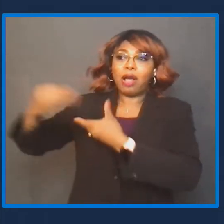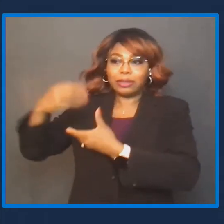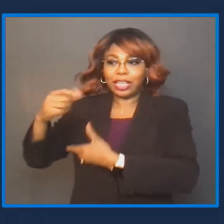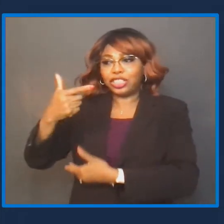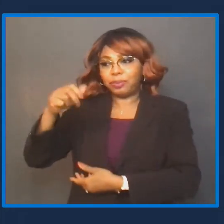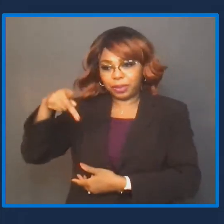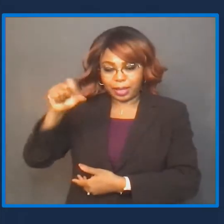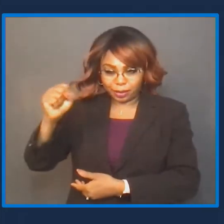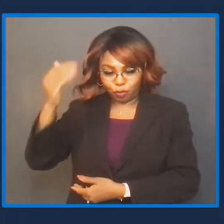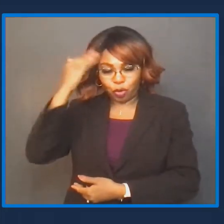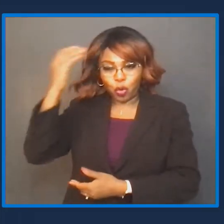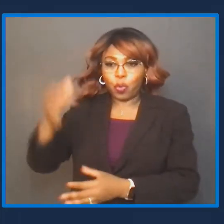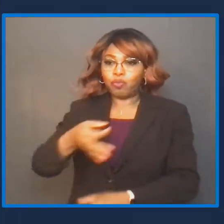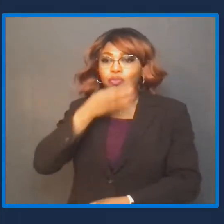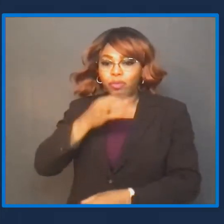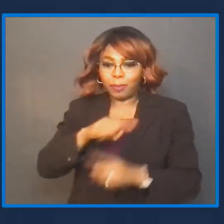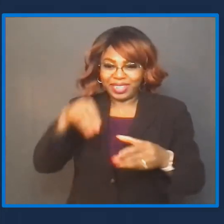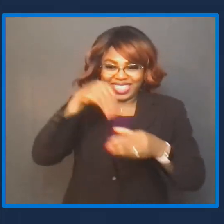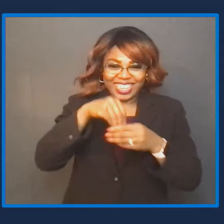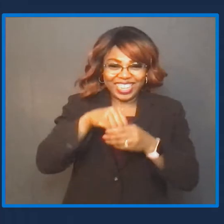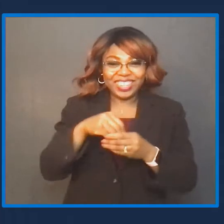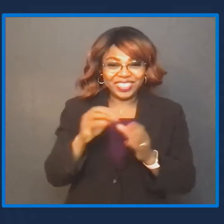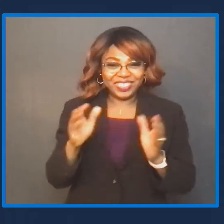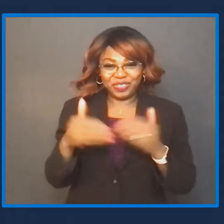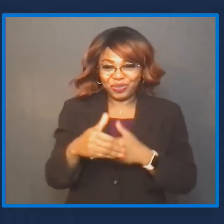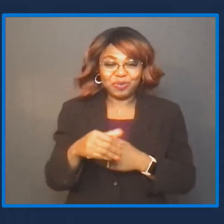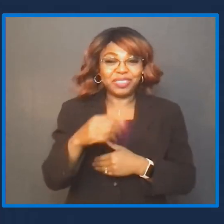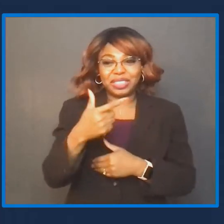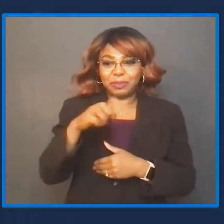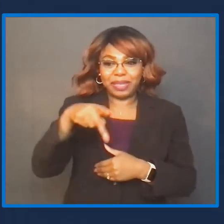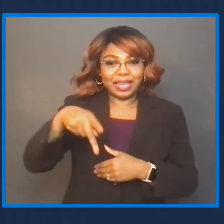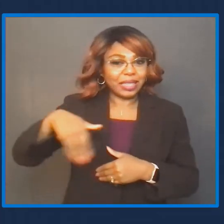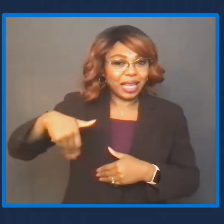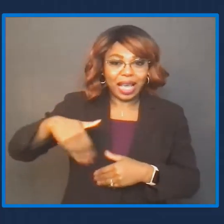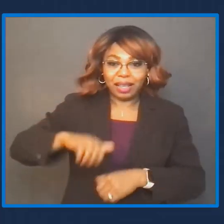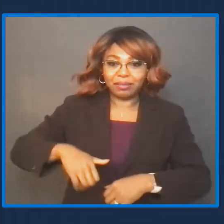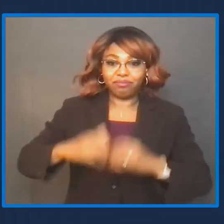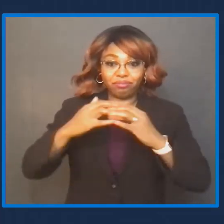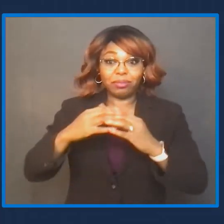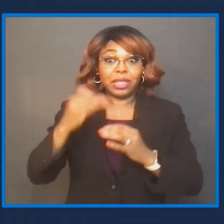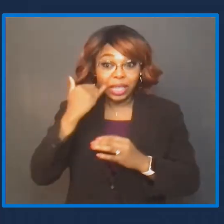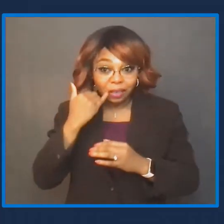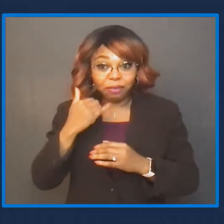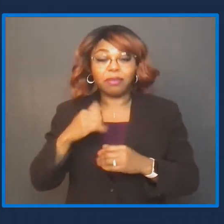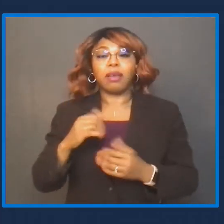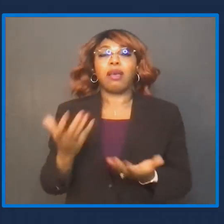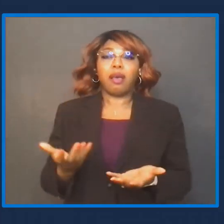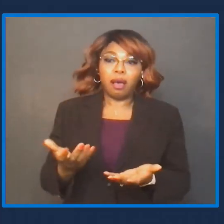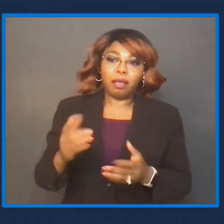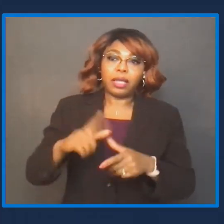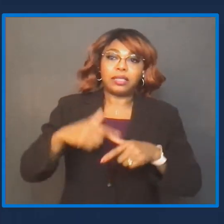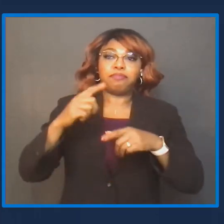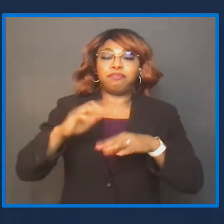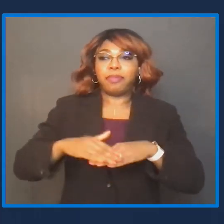indoor GPS well it doesn't really exist at the moment, or if it does it's all based on AI, artificial intelligence.